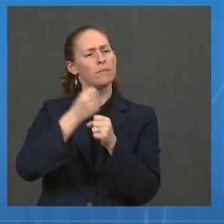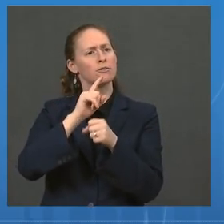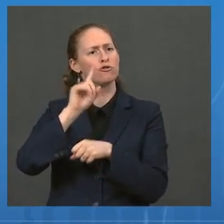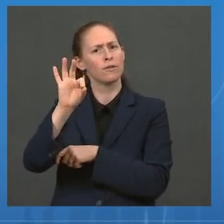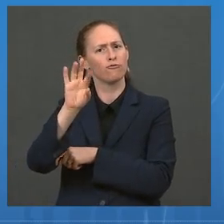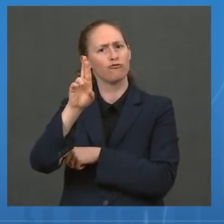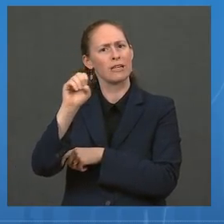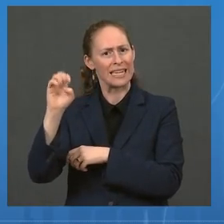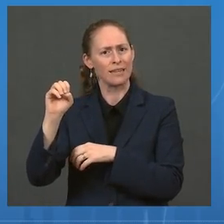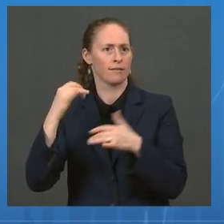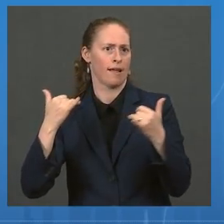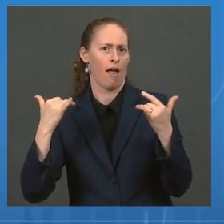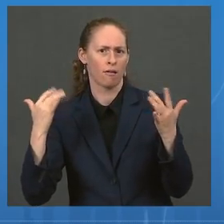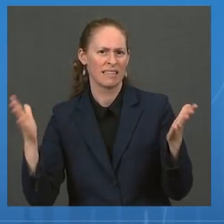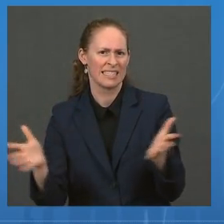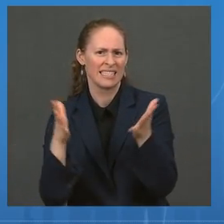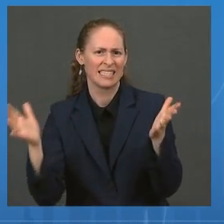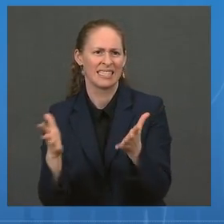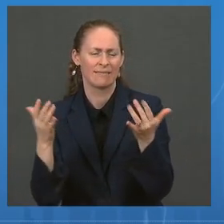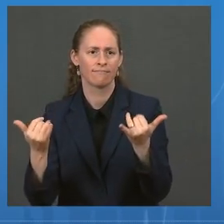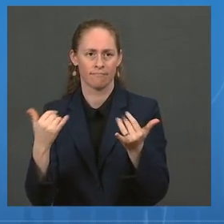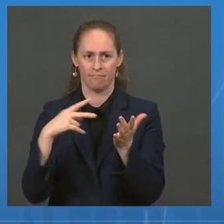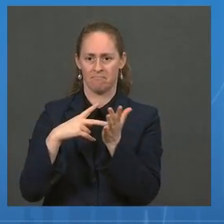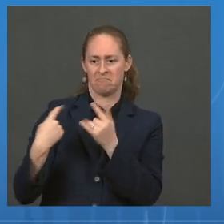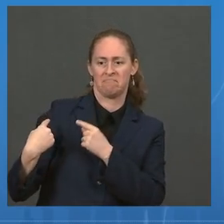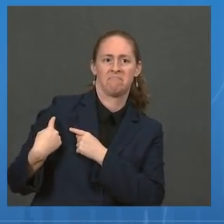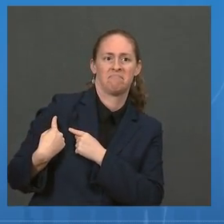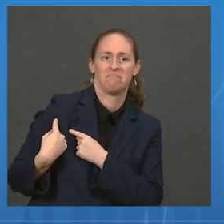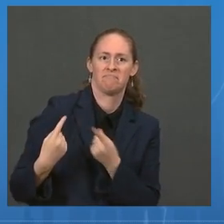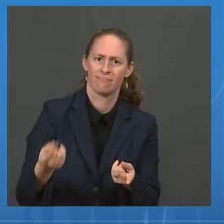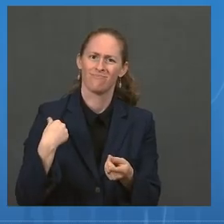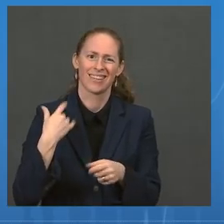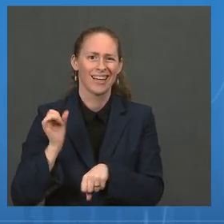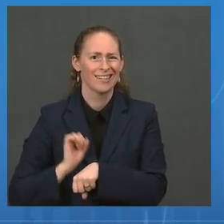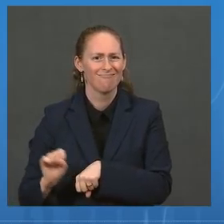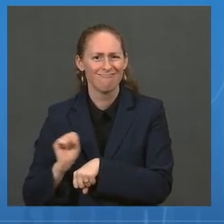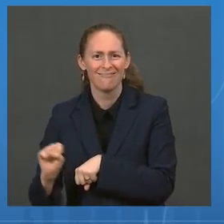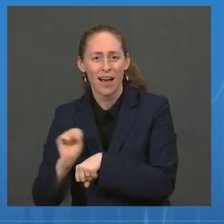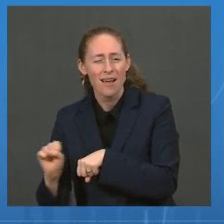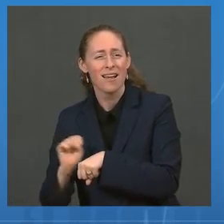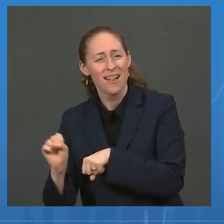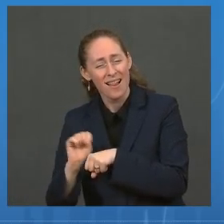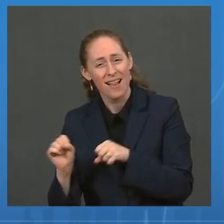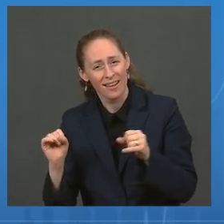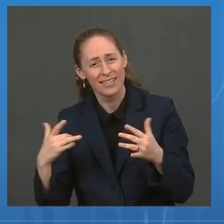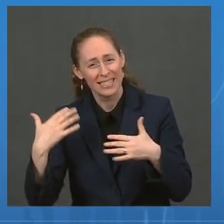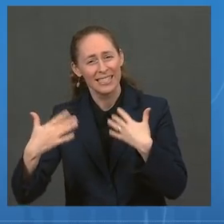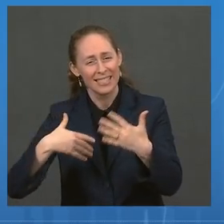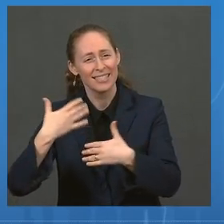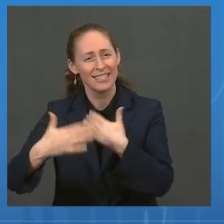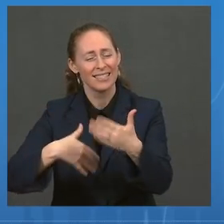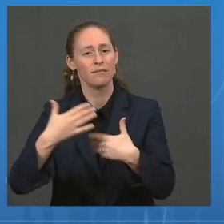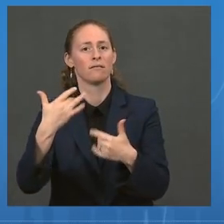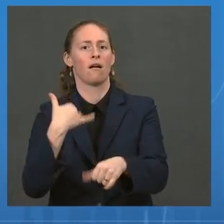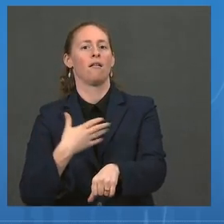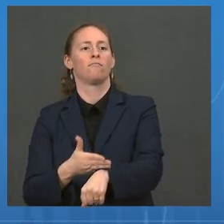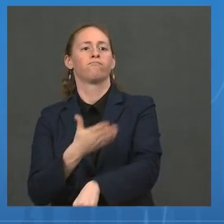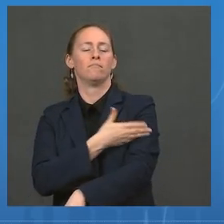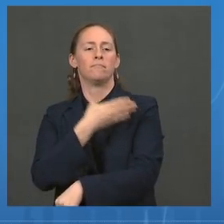In just a matter of weeks, we've made significant progress on both fronts. In September, at the President's direction,